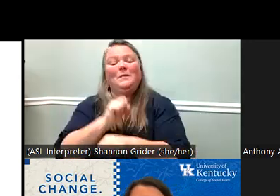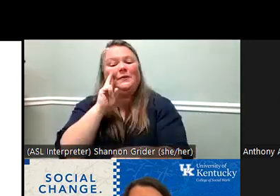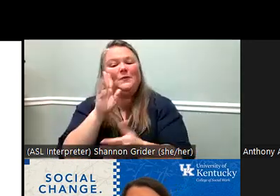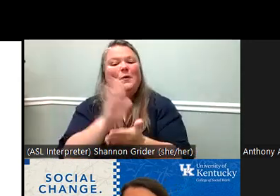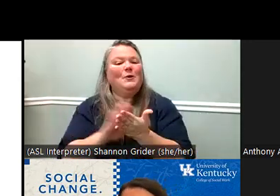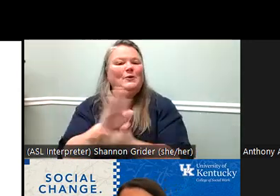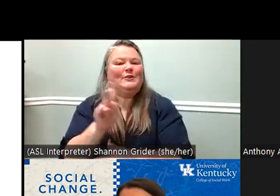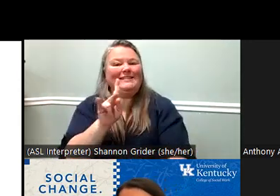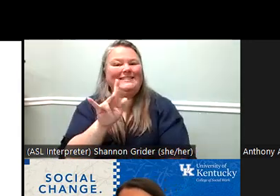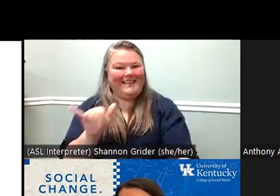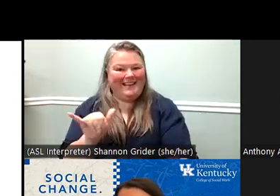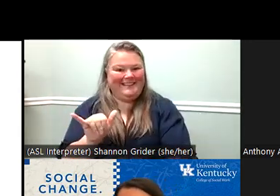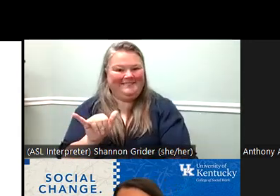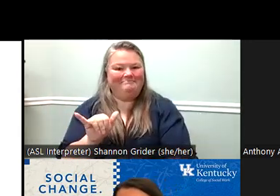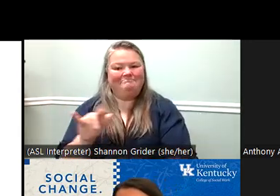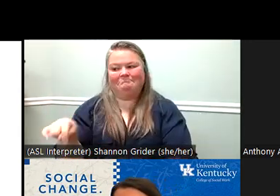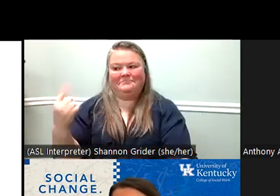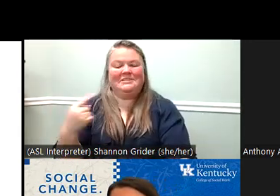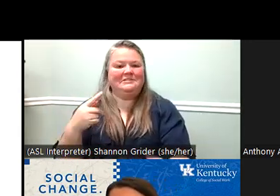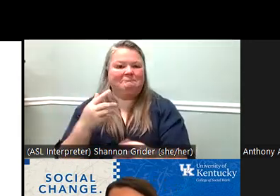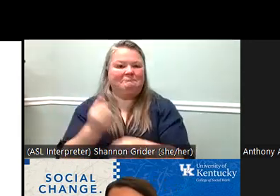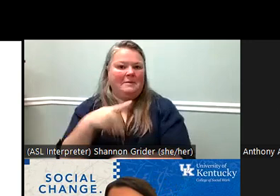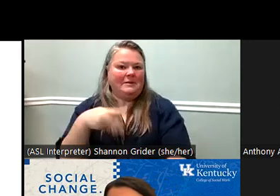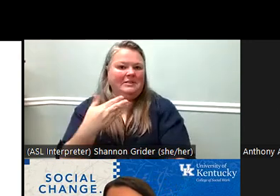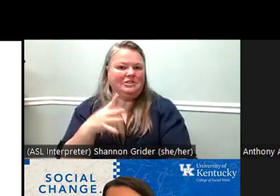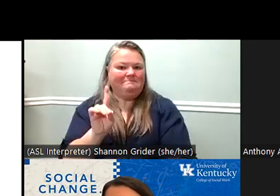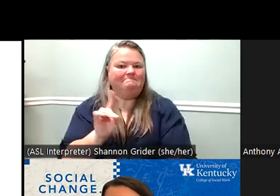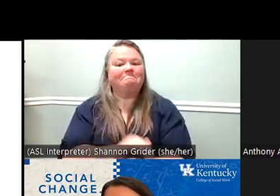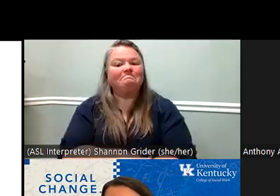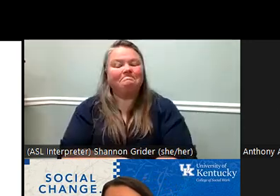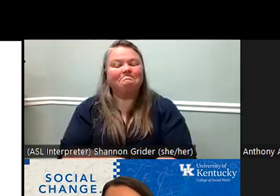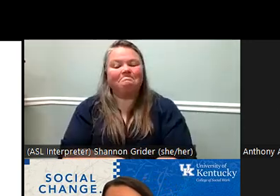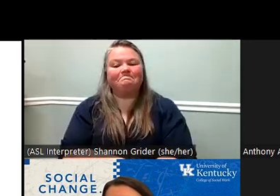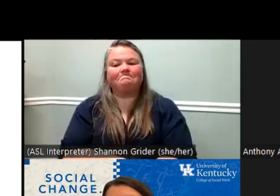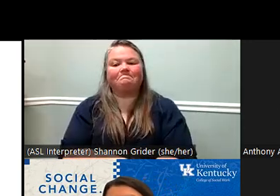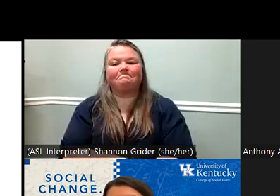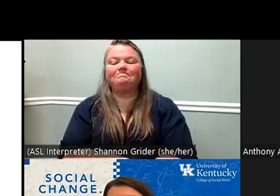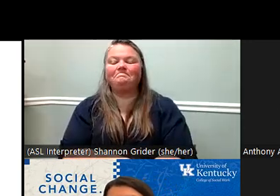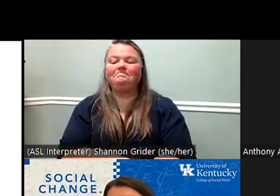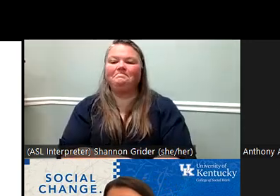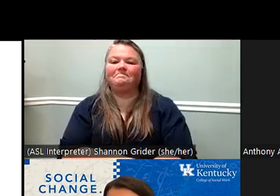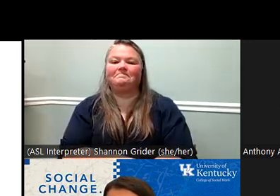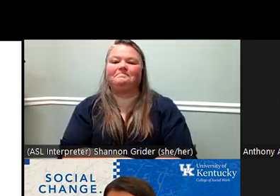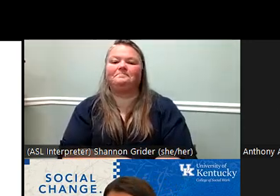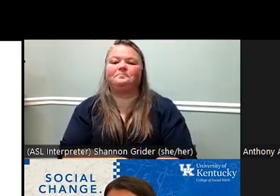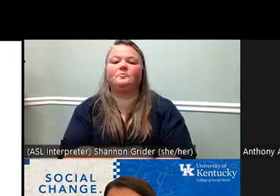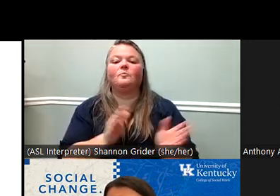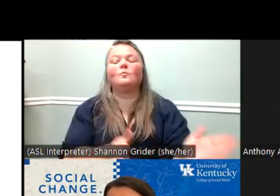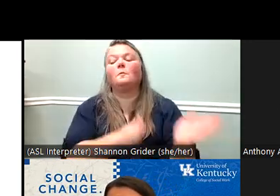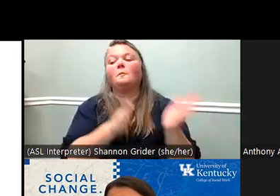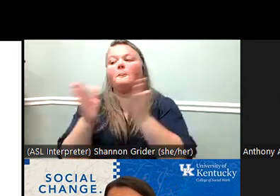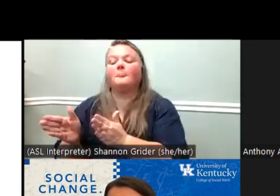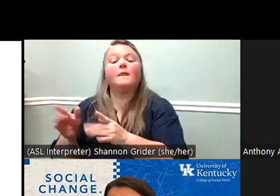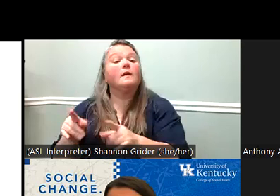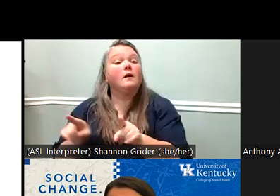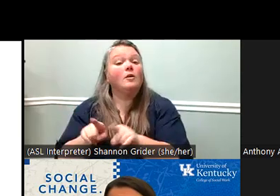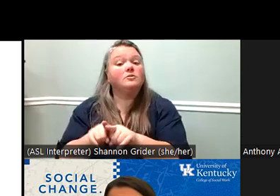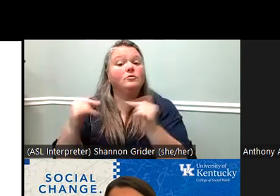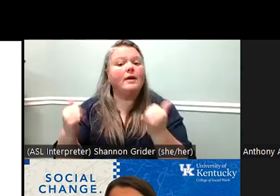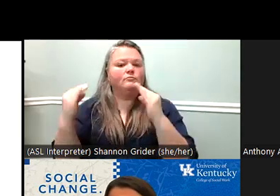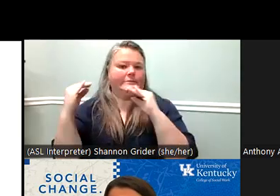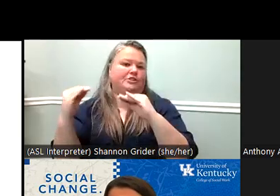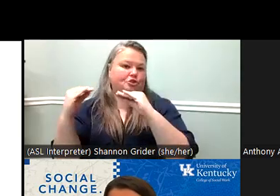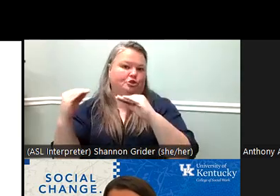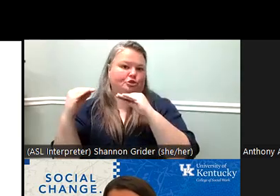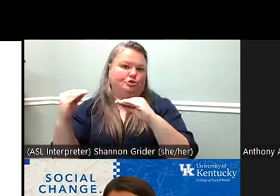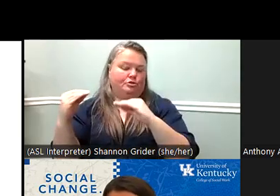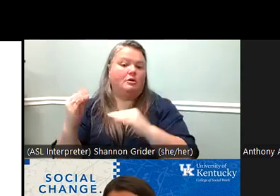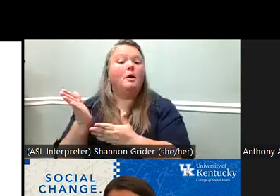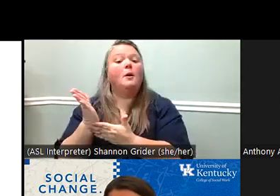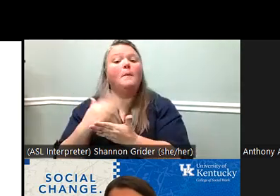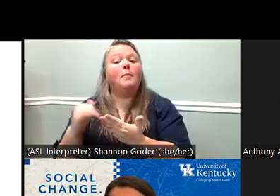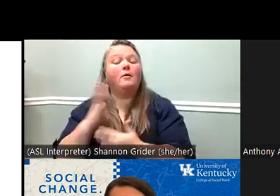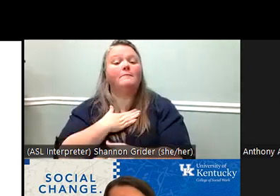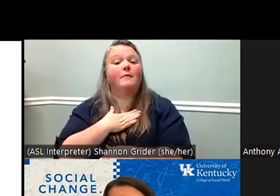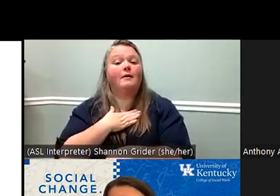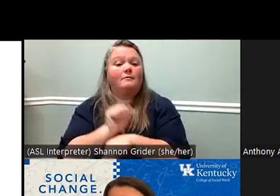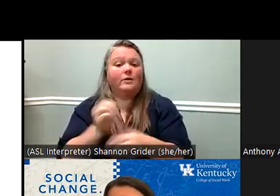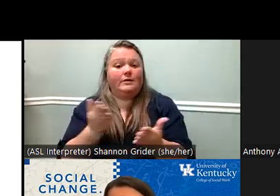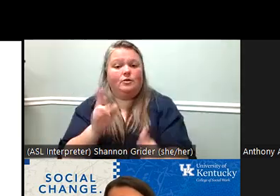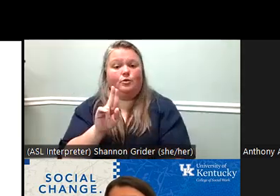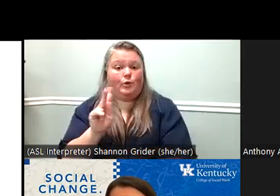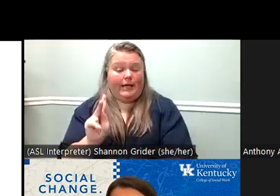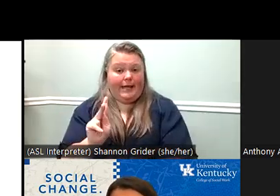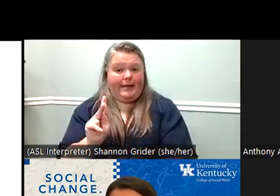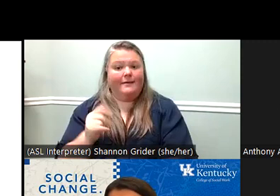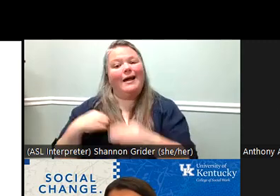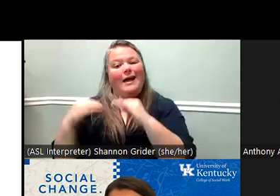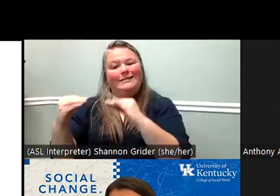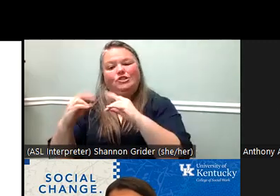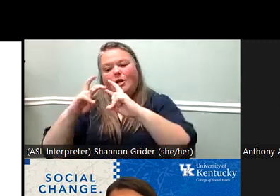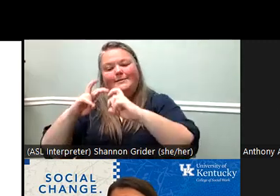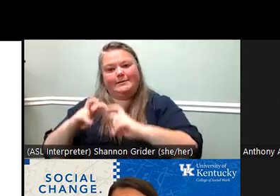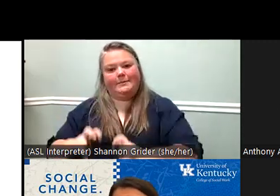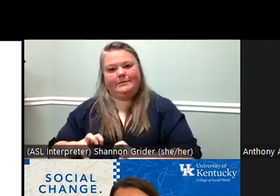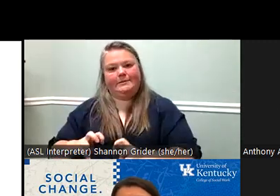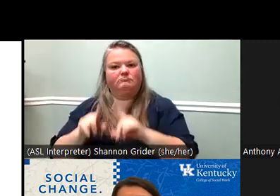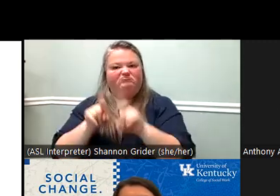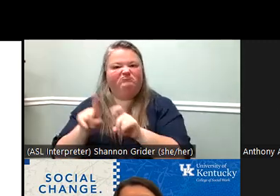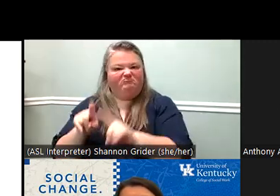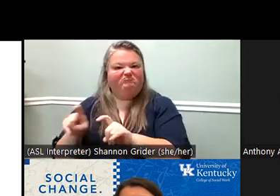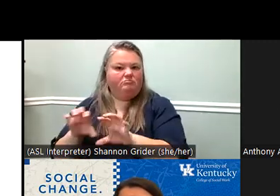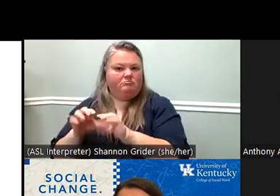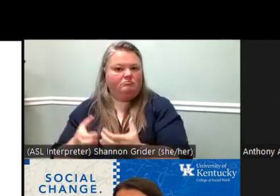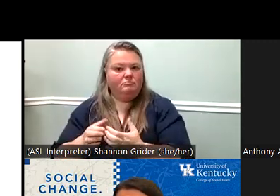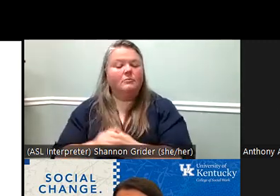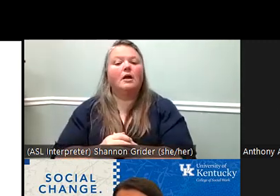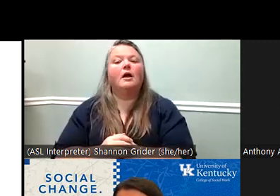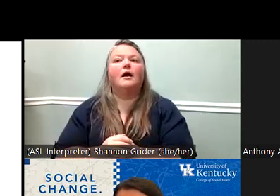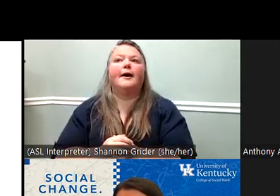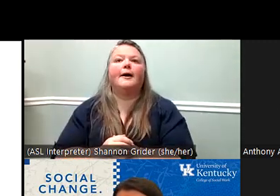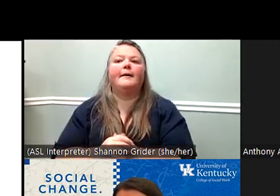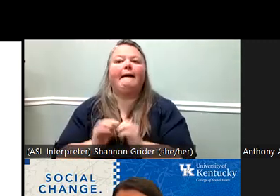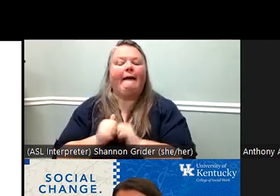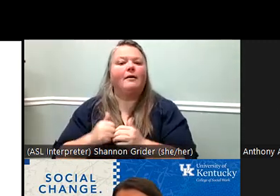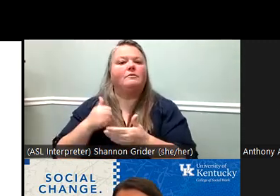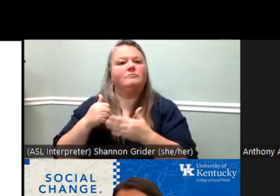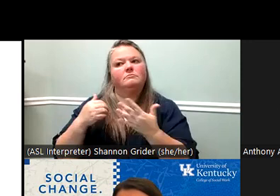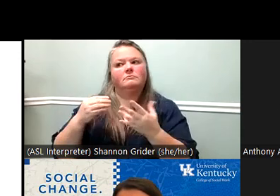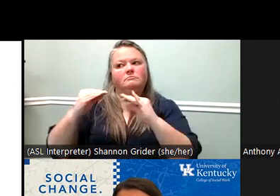I STILL CONTINUE TO DO MY PRIVATE PRACTICE AS WELL, BUT IT'S IN THAT, IN THOSE YEARS THAT I DECIDED THAT I WANTED TO GO BACK TO SCHOOL AND SO NOW I ALSO WORK FOR